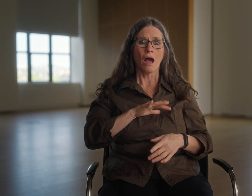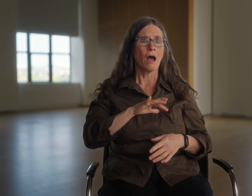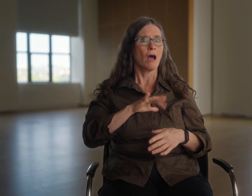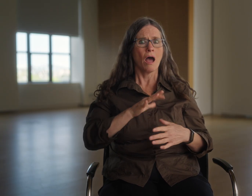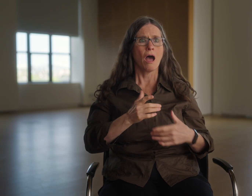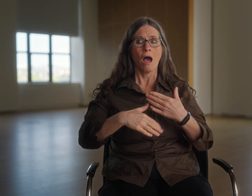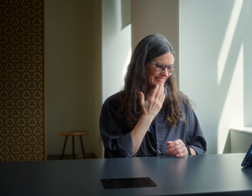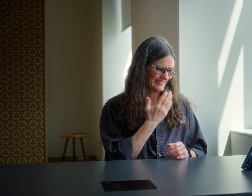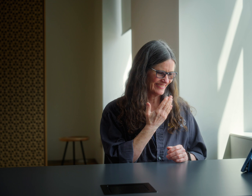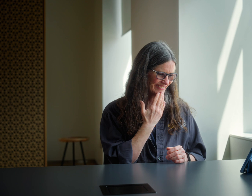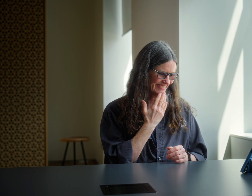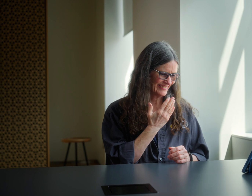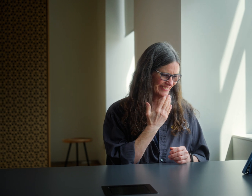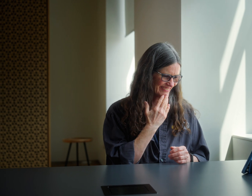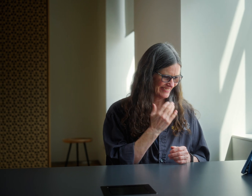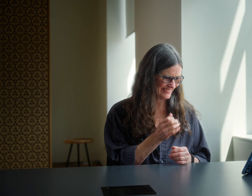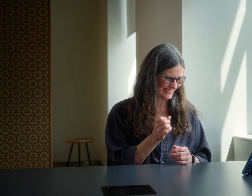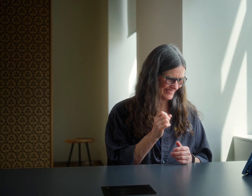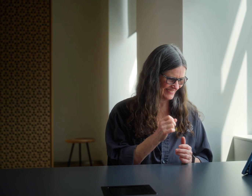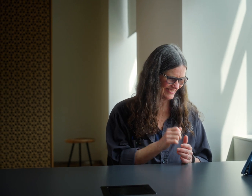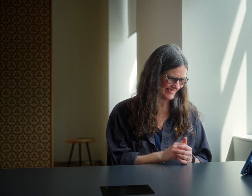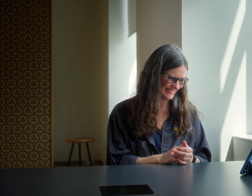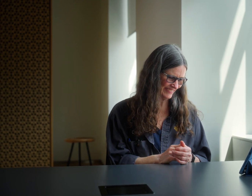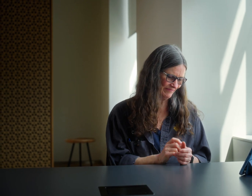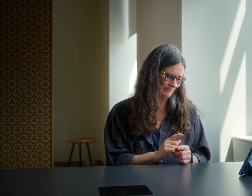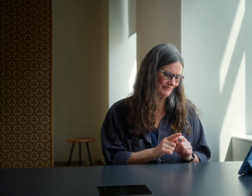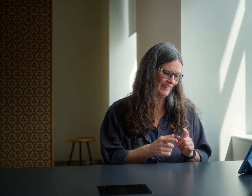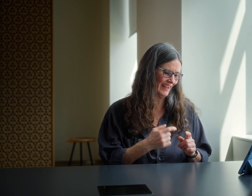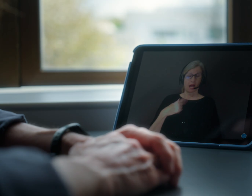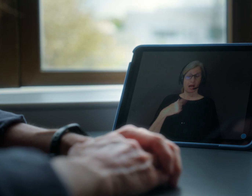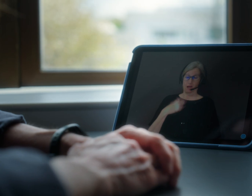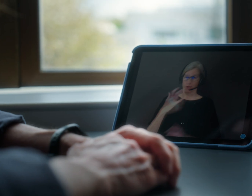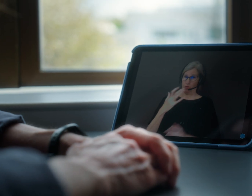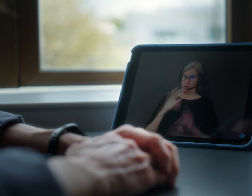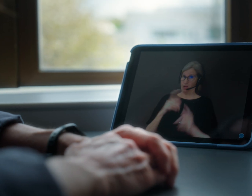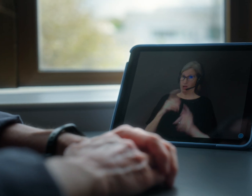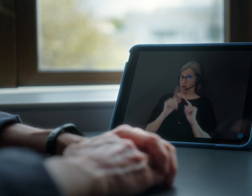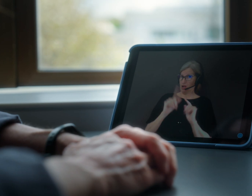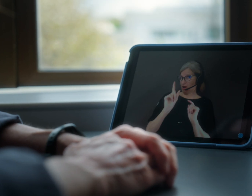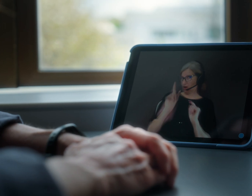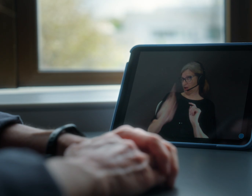it, it was really exciting, because it gave me more opportunity to engage with my coworkers at any moment.